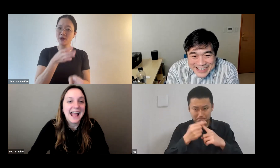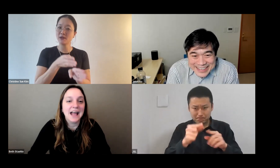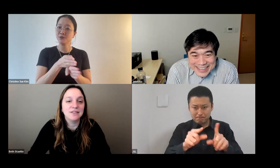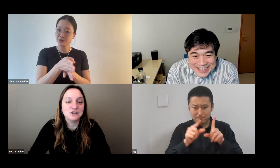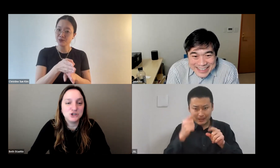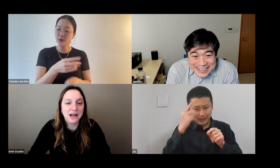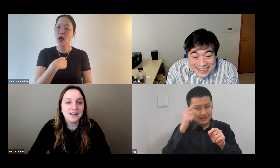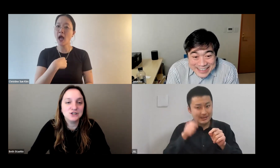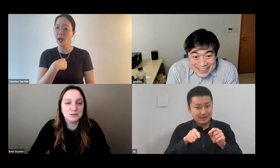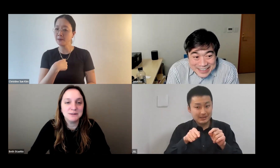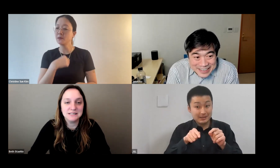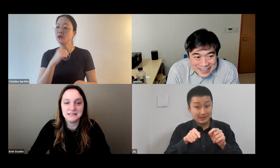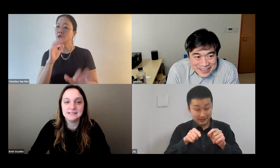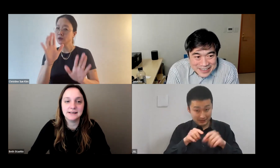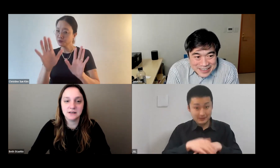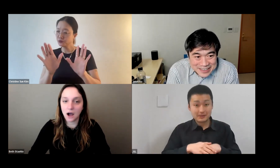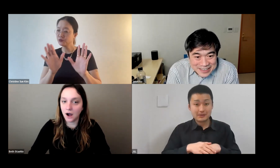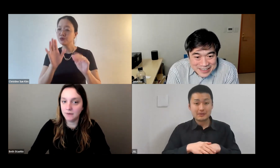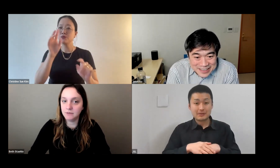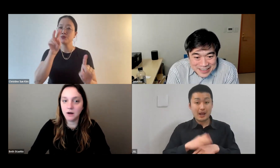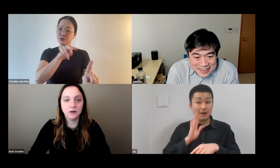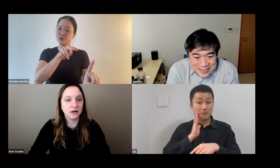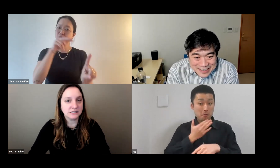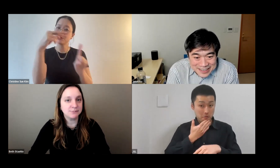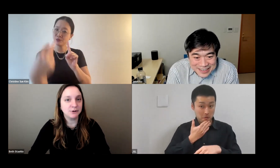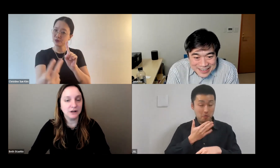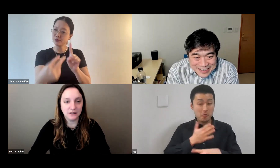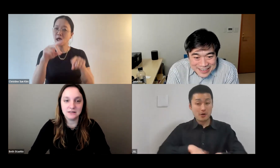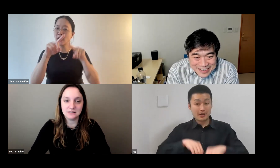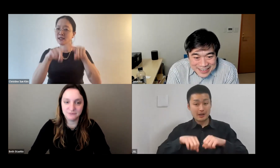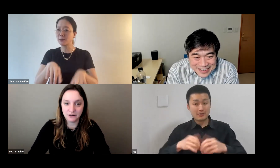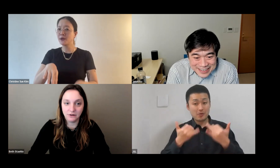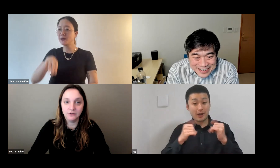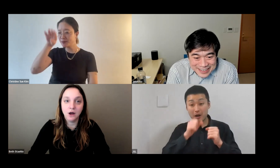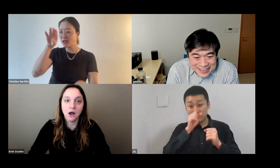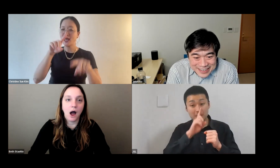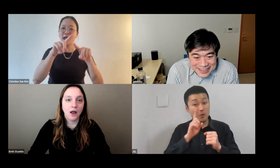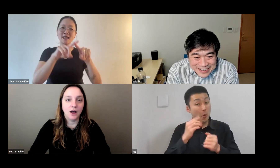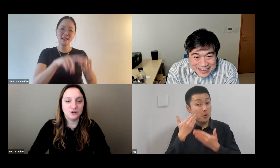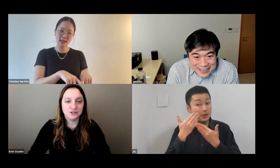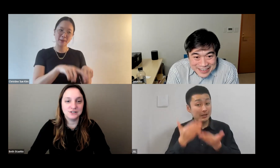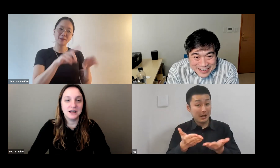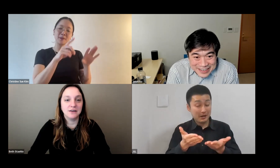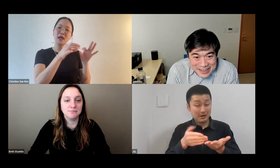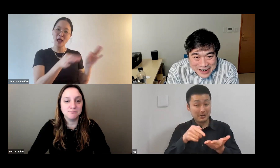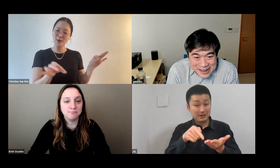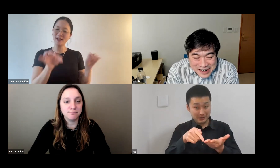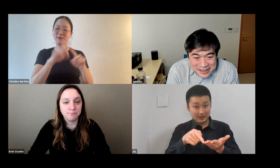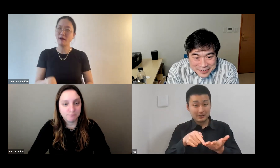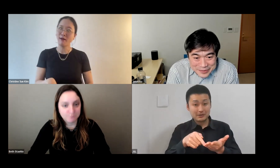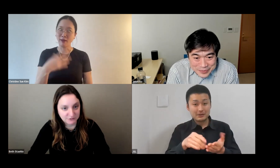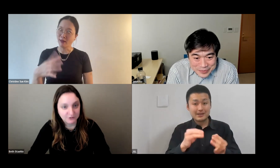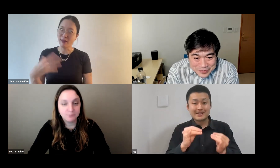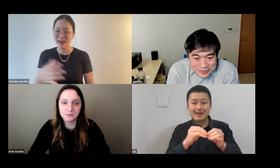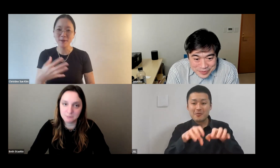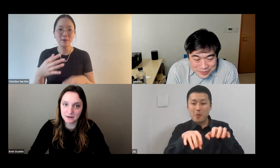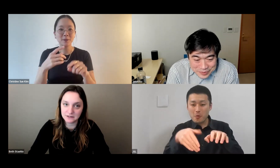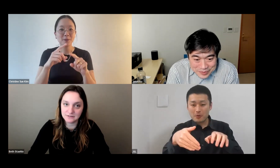And the ChatGPT says, “I'm not an expert in this field. I understand different perspectives.”